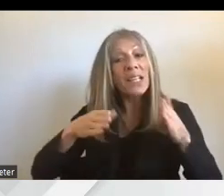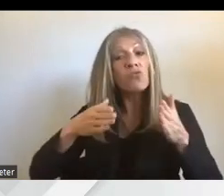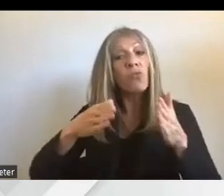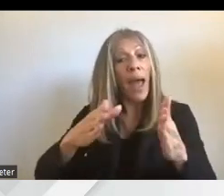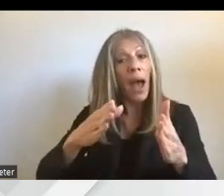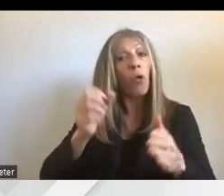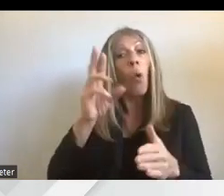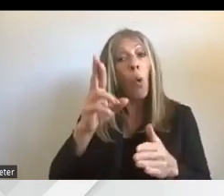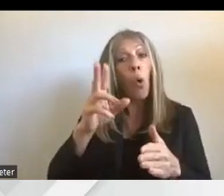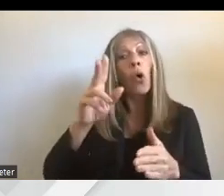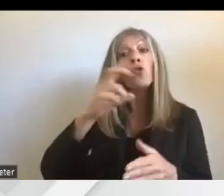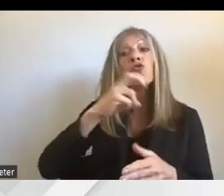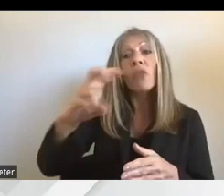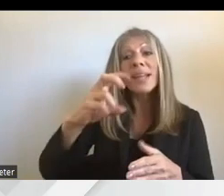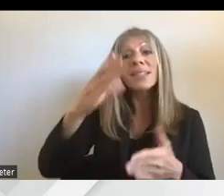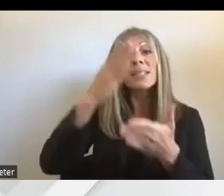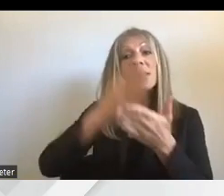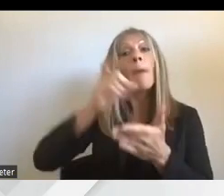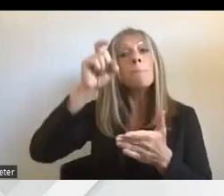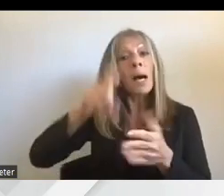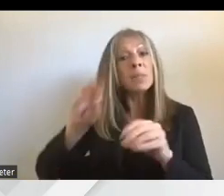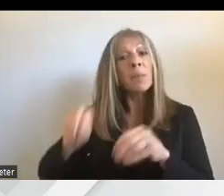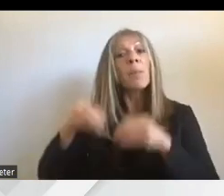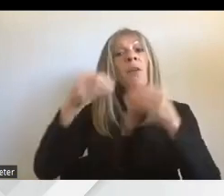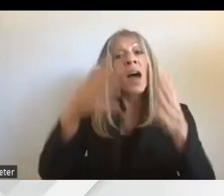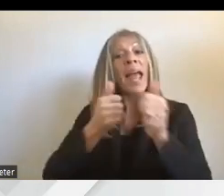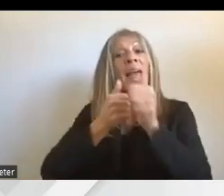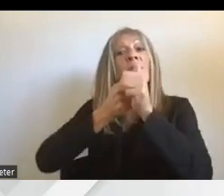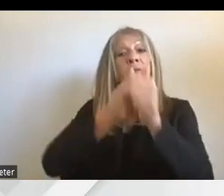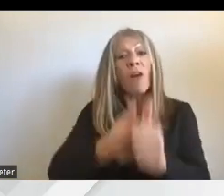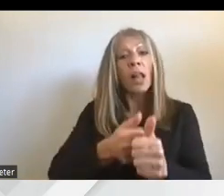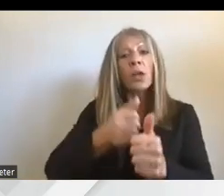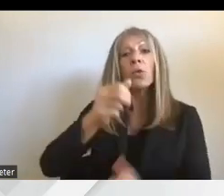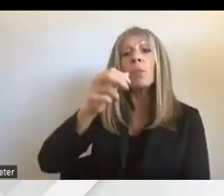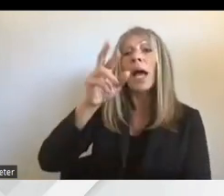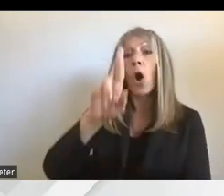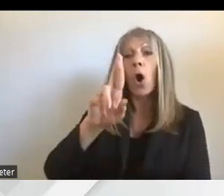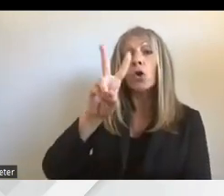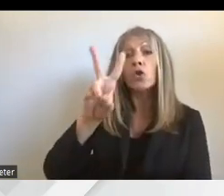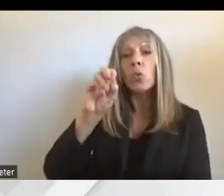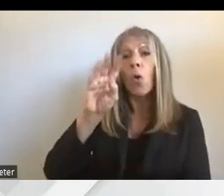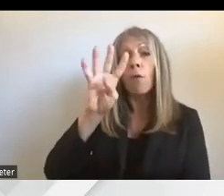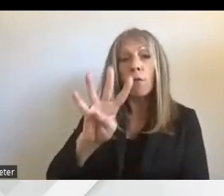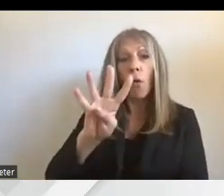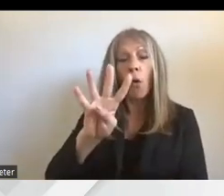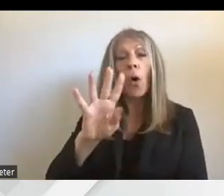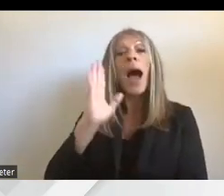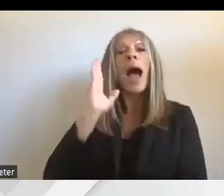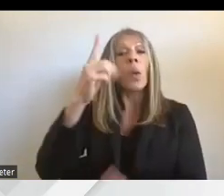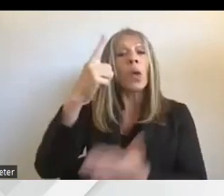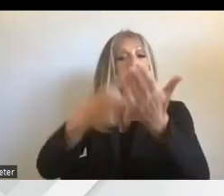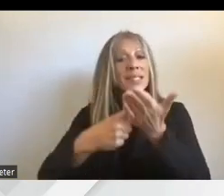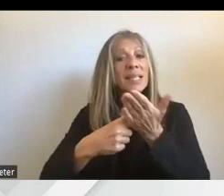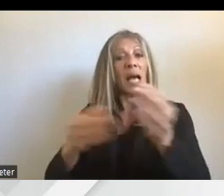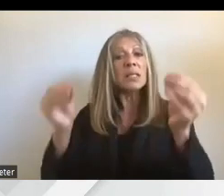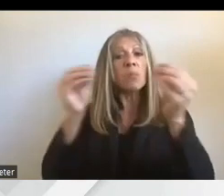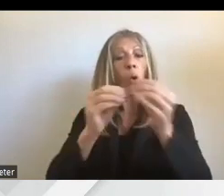stop must be provided and comply with R204. I will talk more about the requirements for